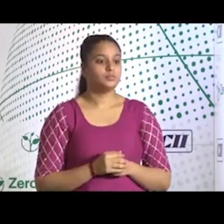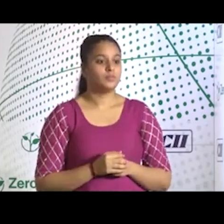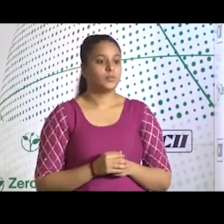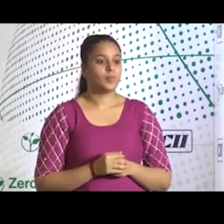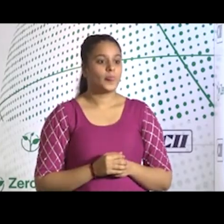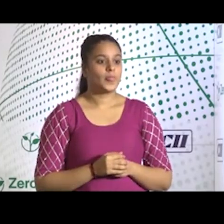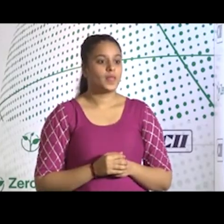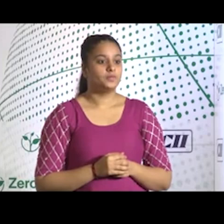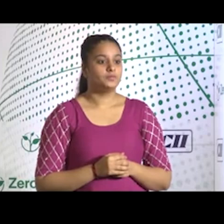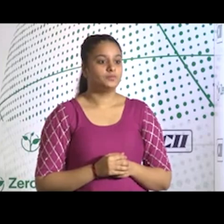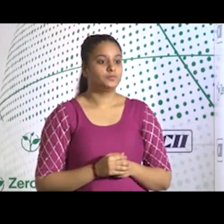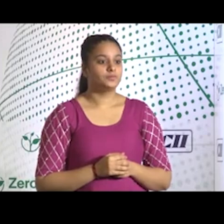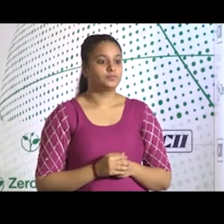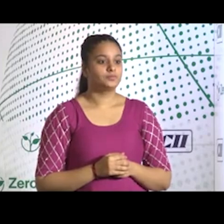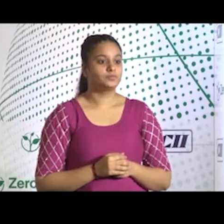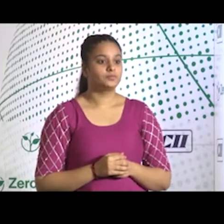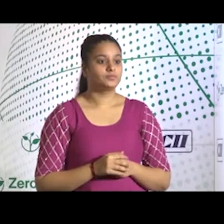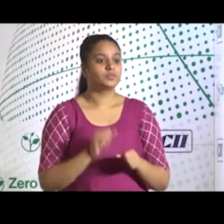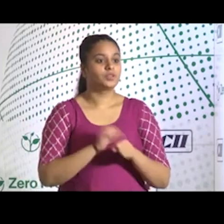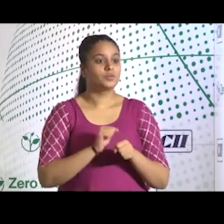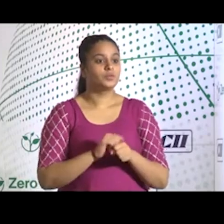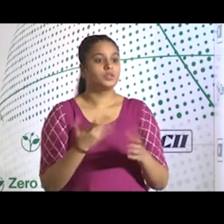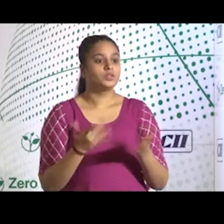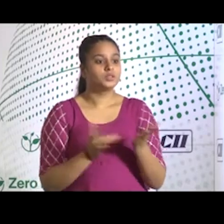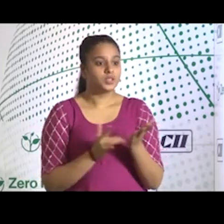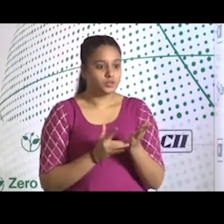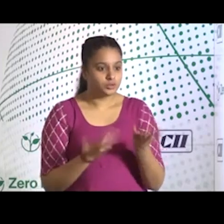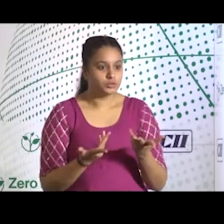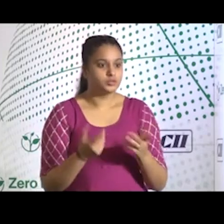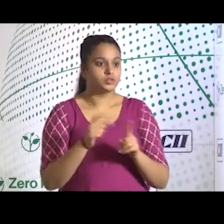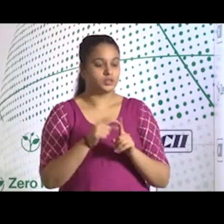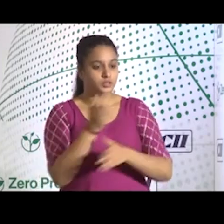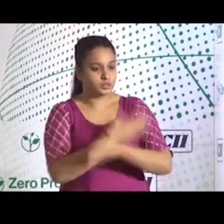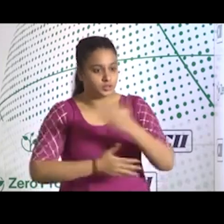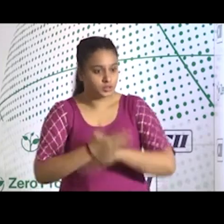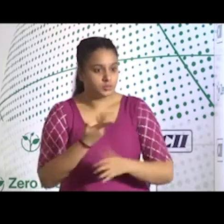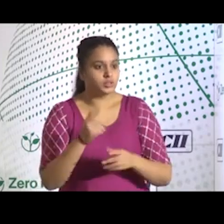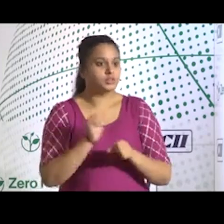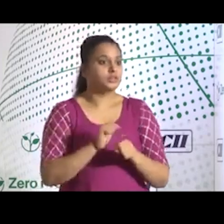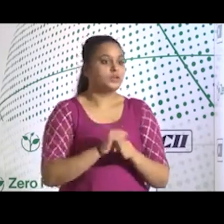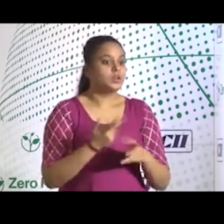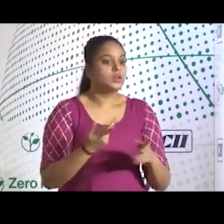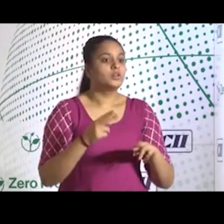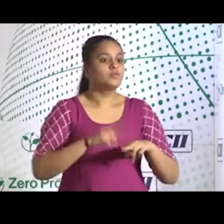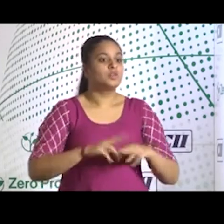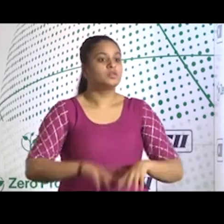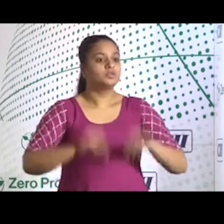Founder of Barrier Break 247 accessible documents. I heard a lot about,